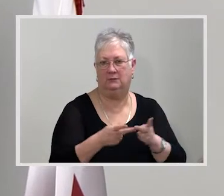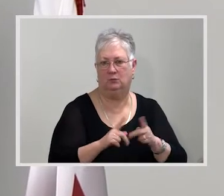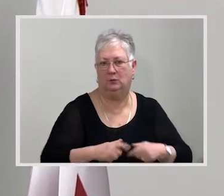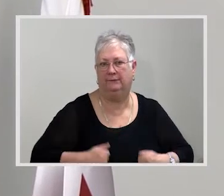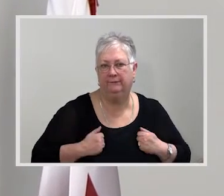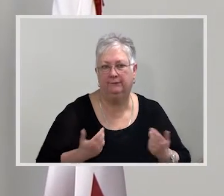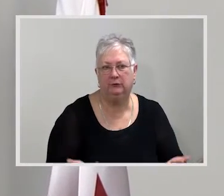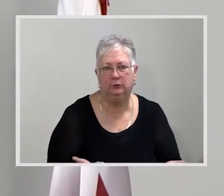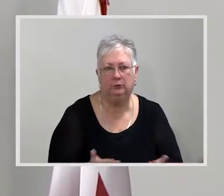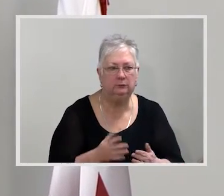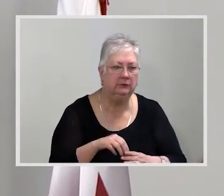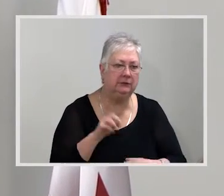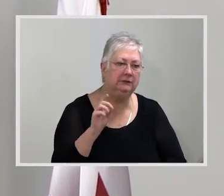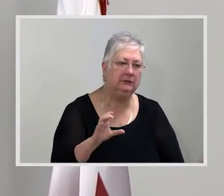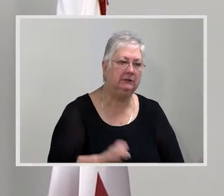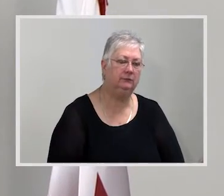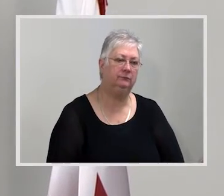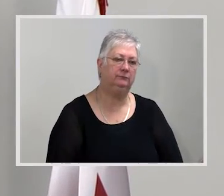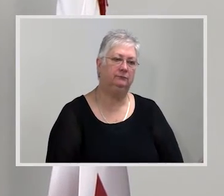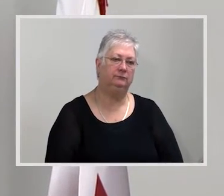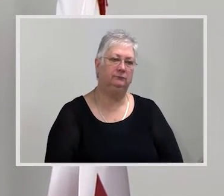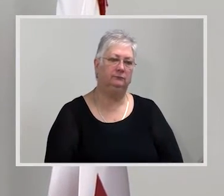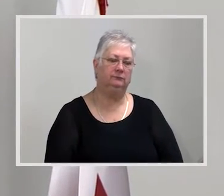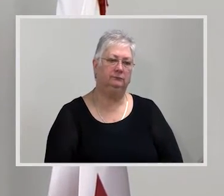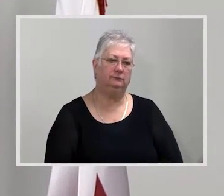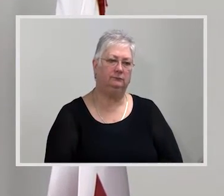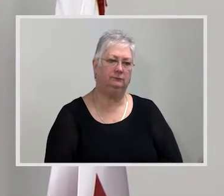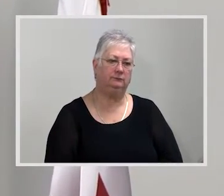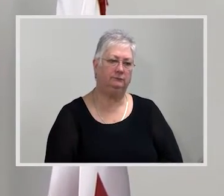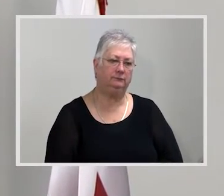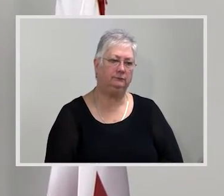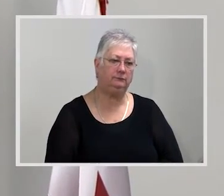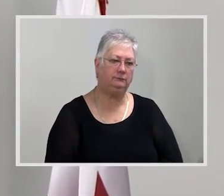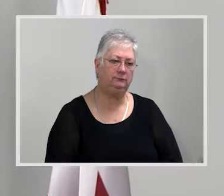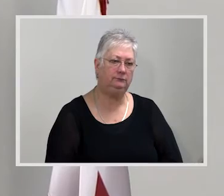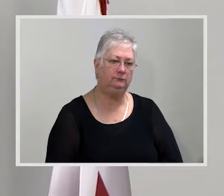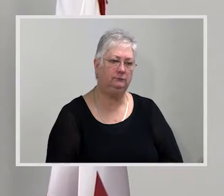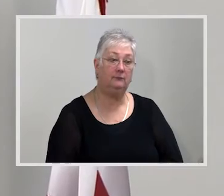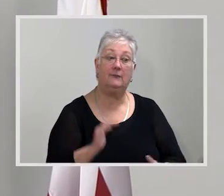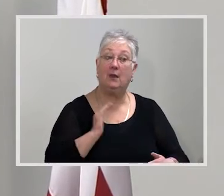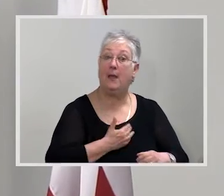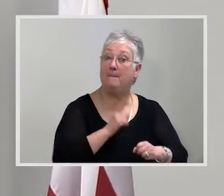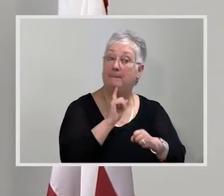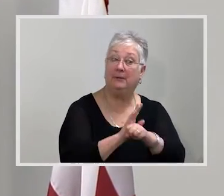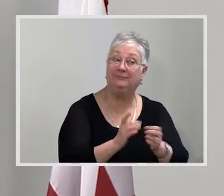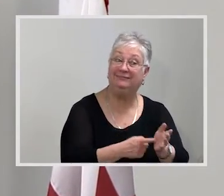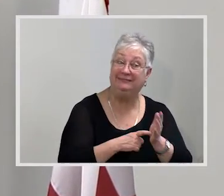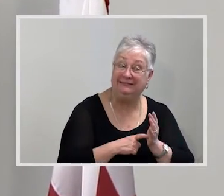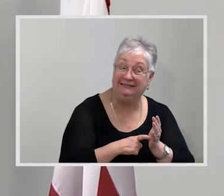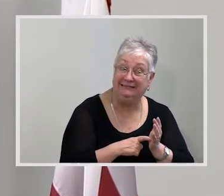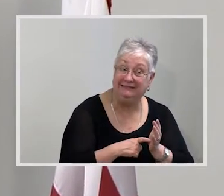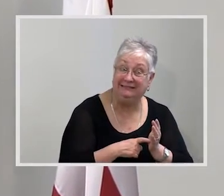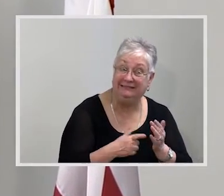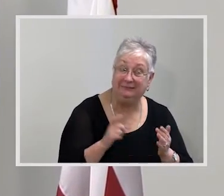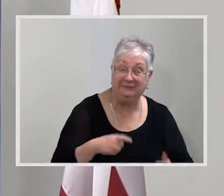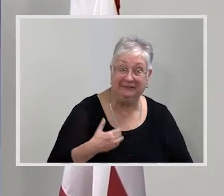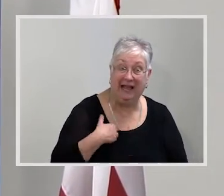ACROSS WASHINGTON, D.C. AND PART OF THAT COMMITMENT IS MAKING SURE WE HAVE $100 MILLION EACH AND EVERY YEAR.